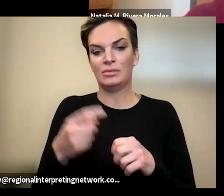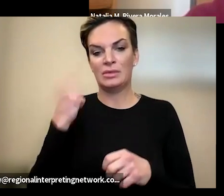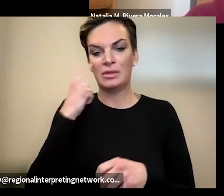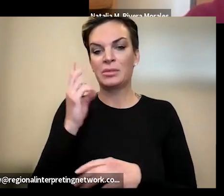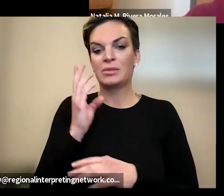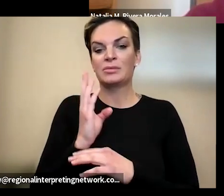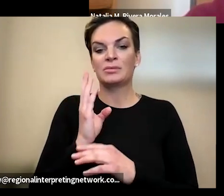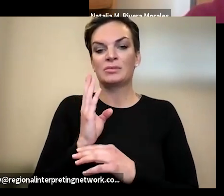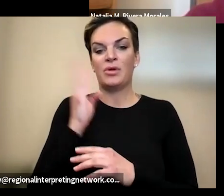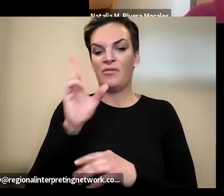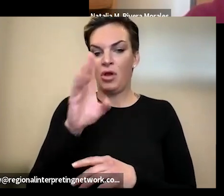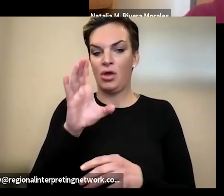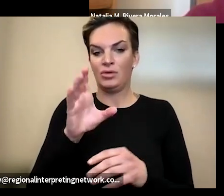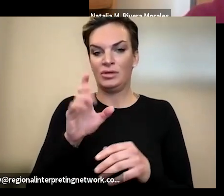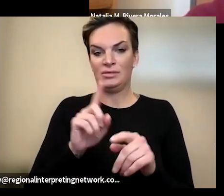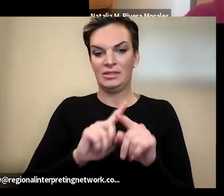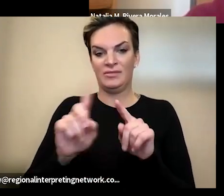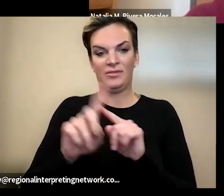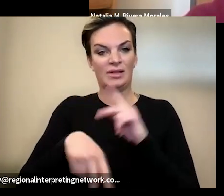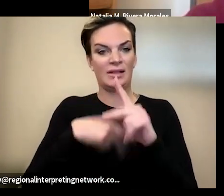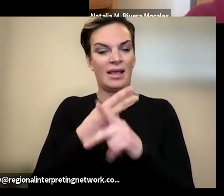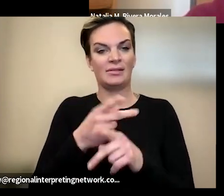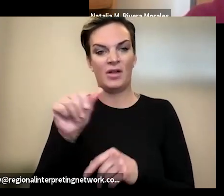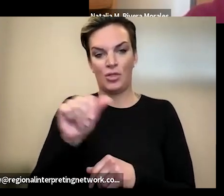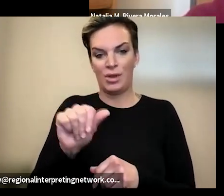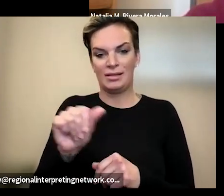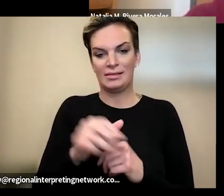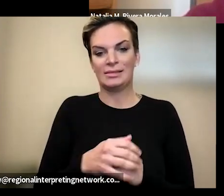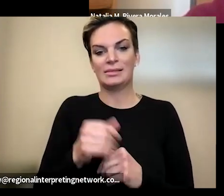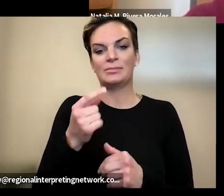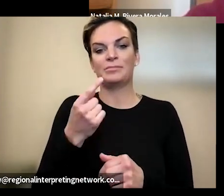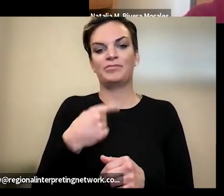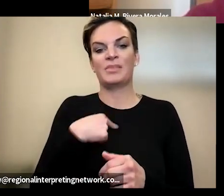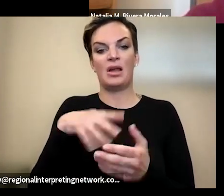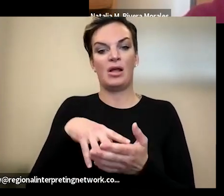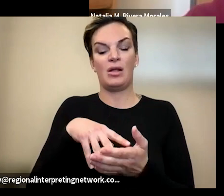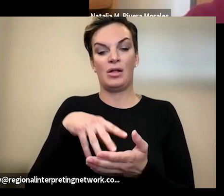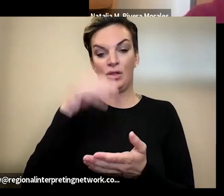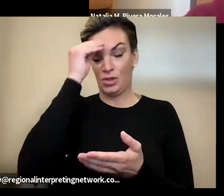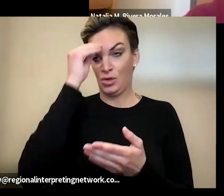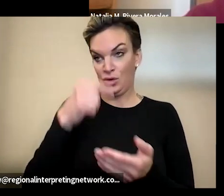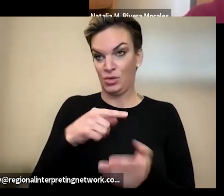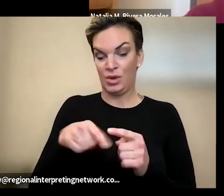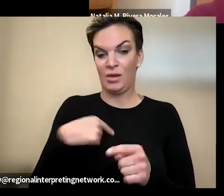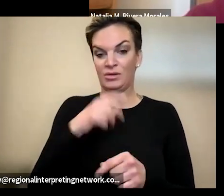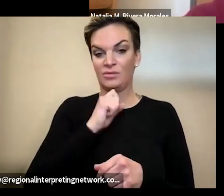hundred different kinds of arthritis, and something that I learned when I was 26 is that arthritis